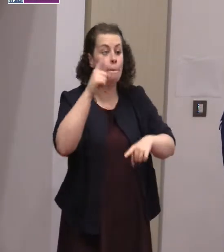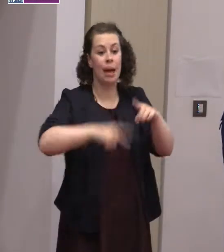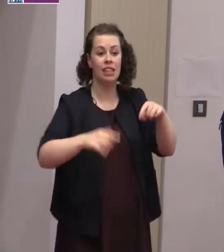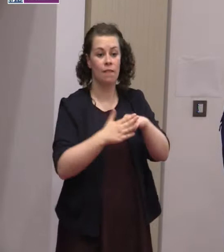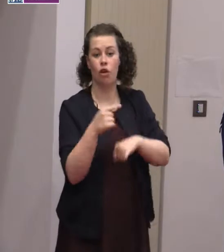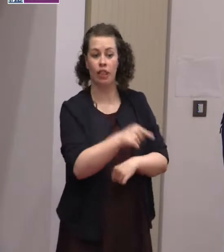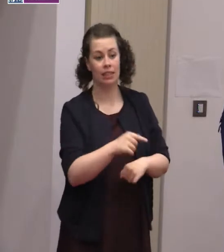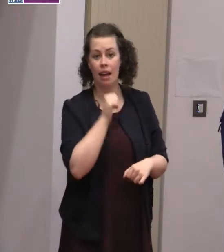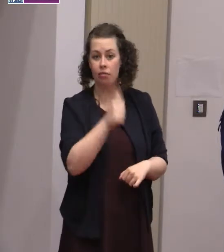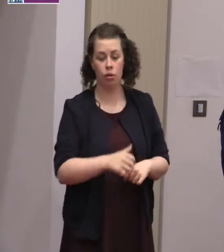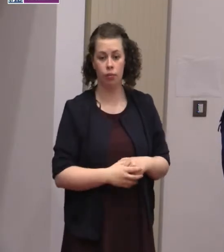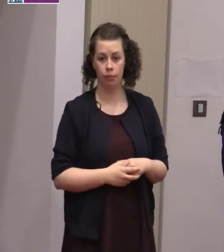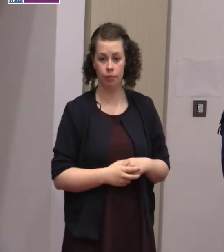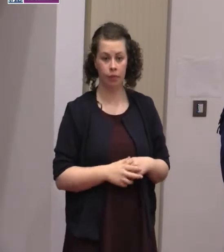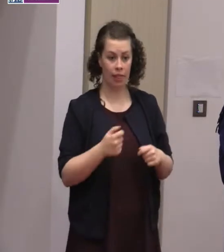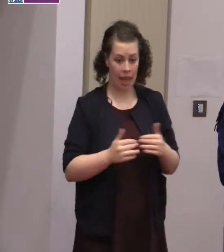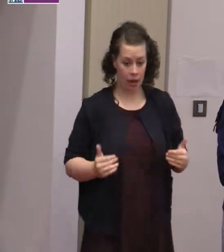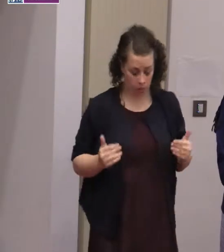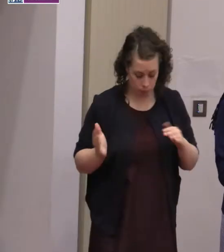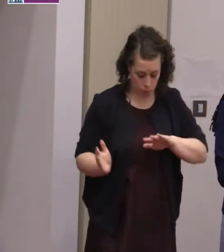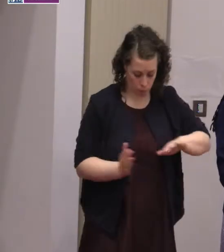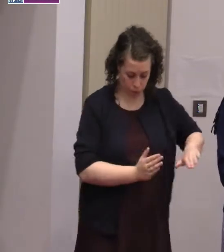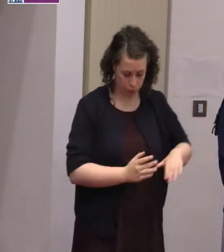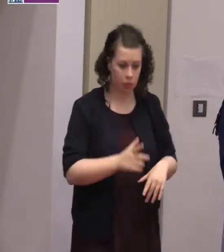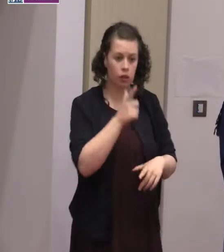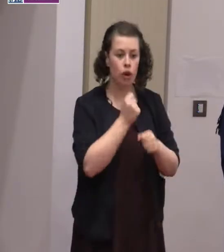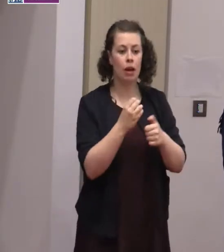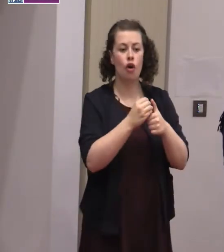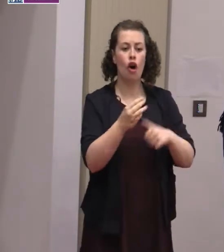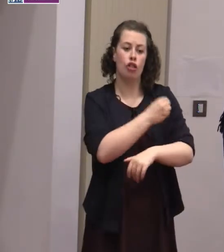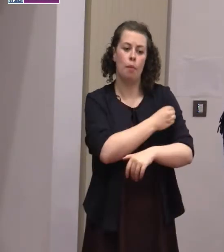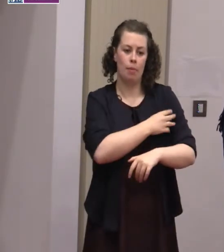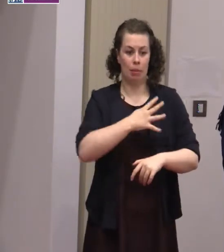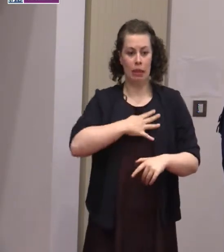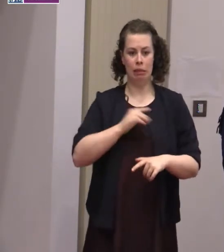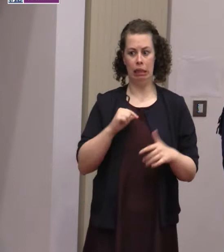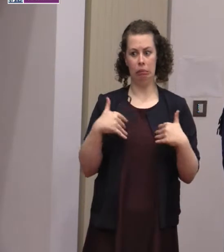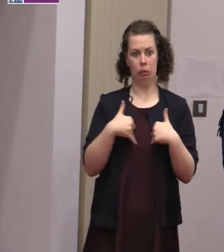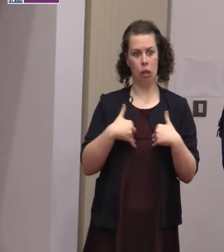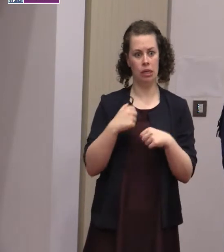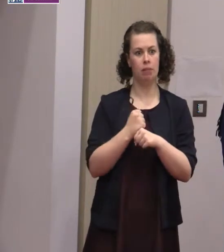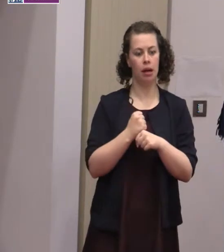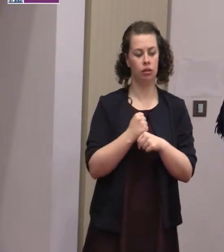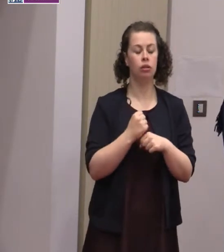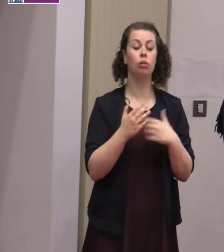Moving on to another issue that the committee expressed concern about, it is about the absence